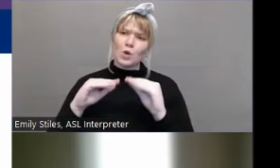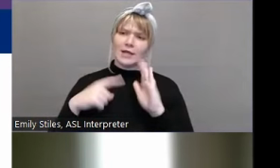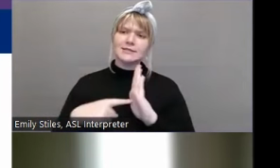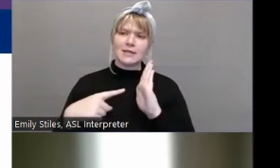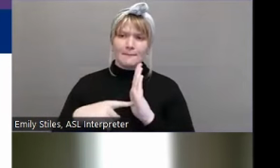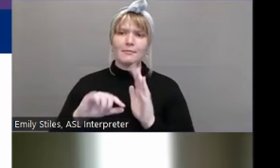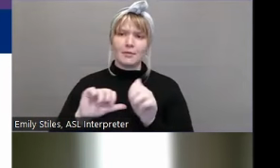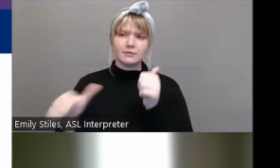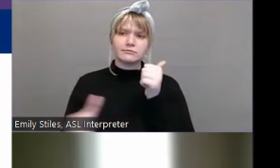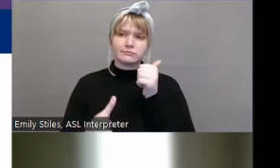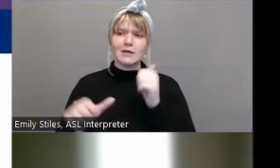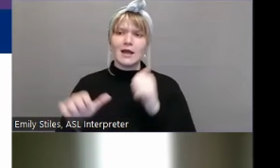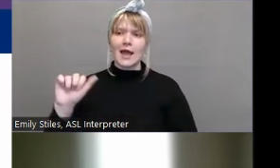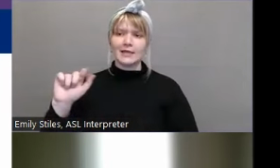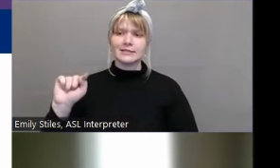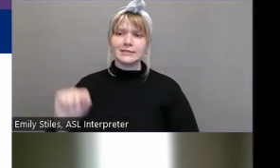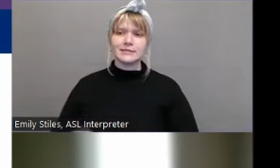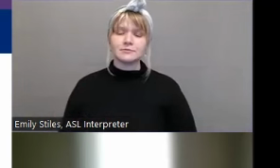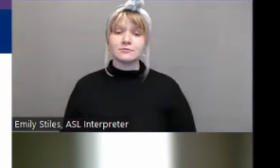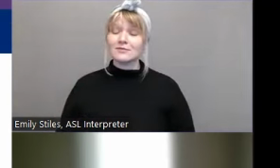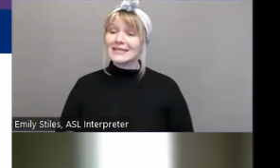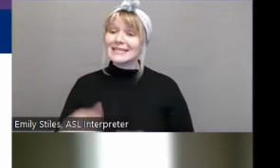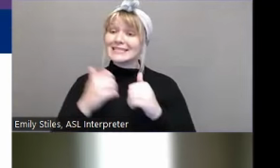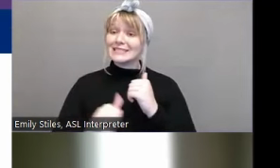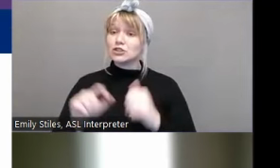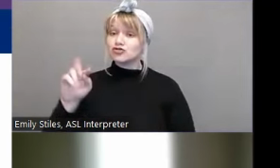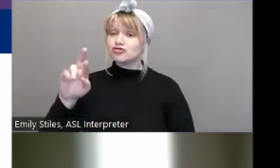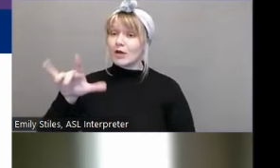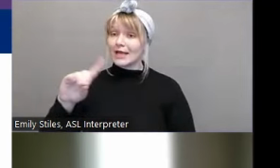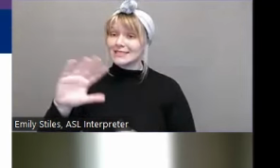Each TRAID center has their own inventories, their own equipment.